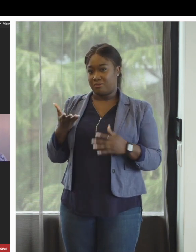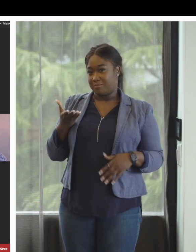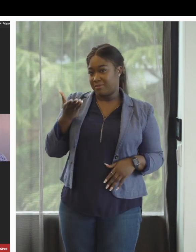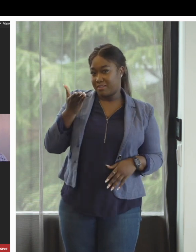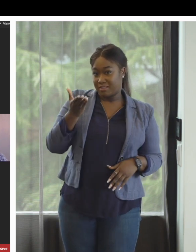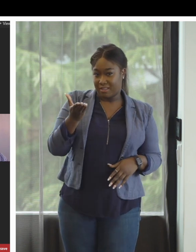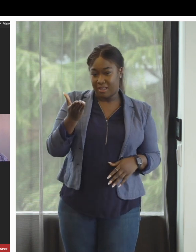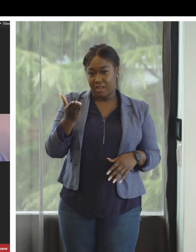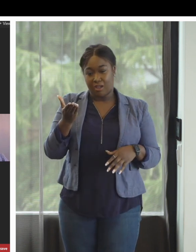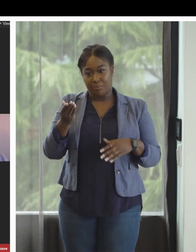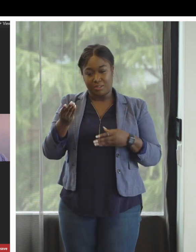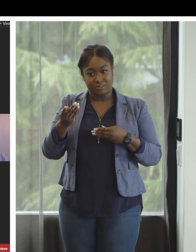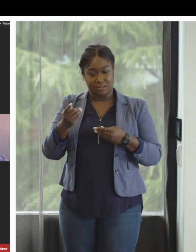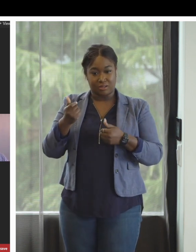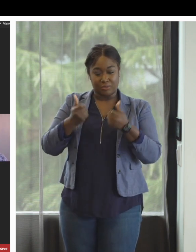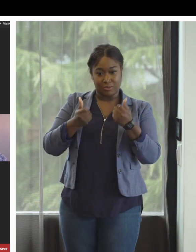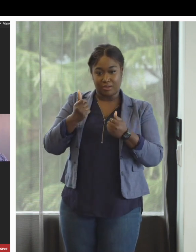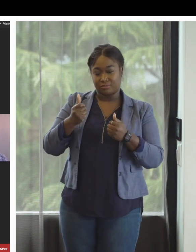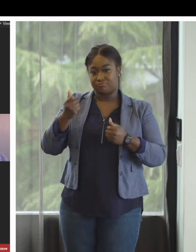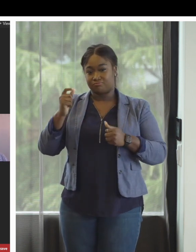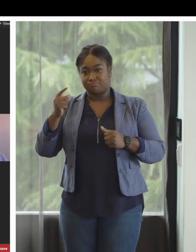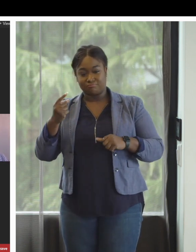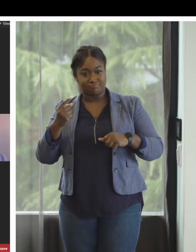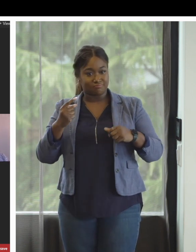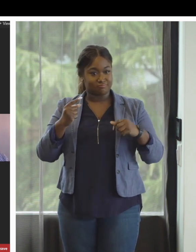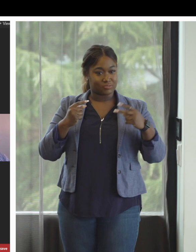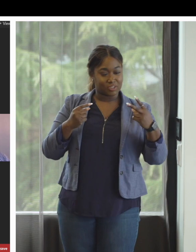create that communication across agencies to really